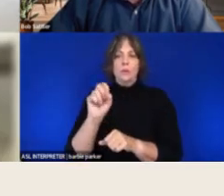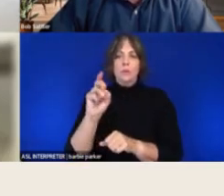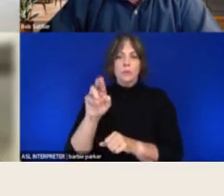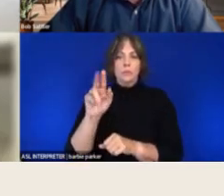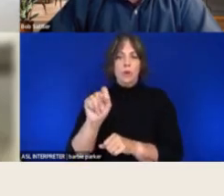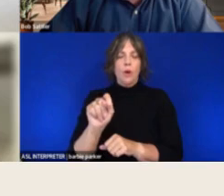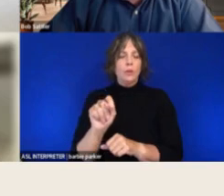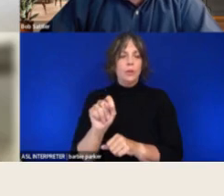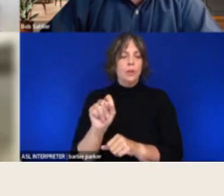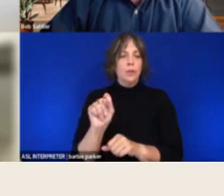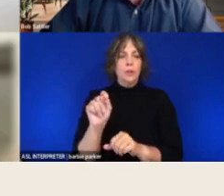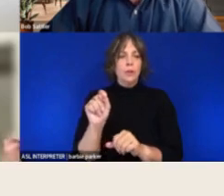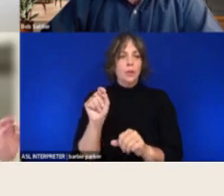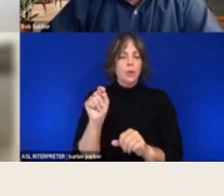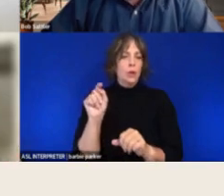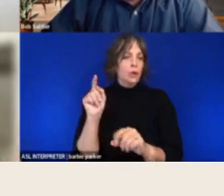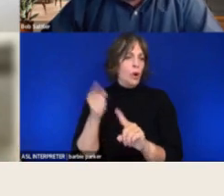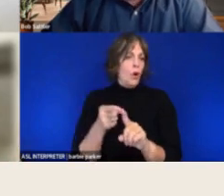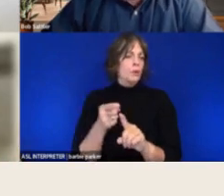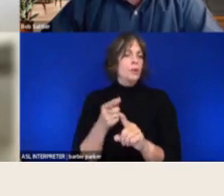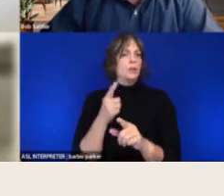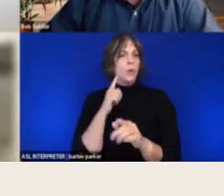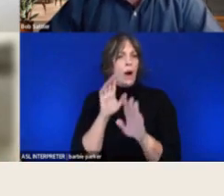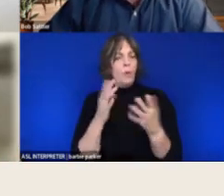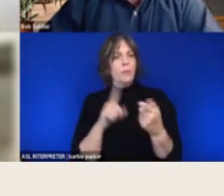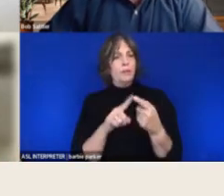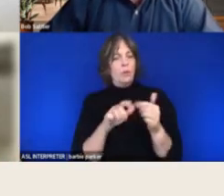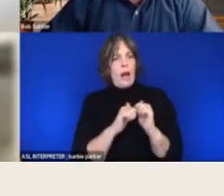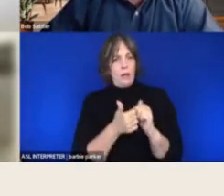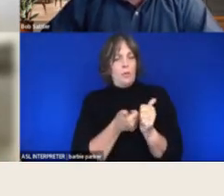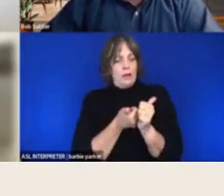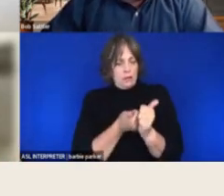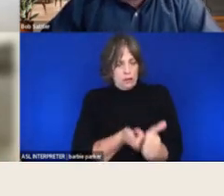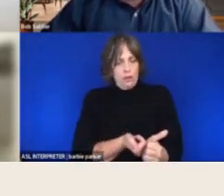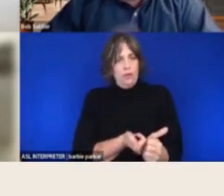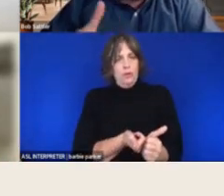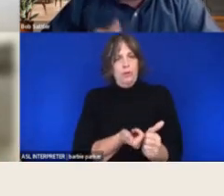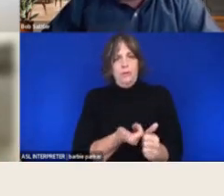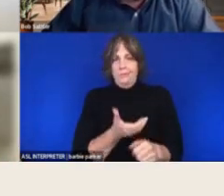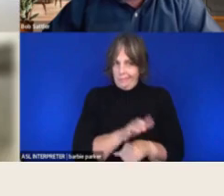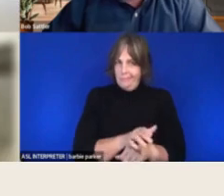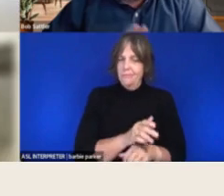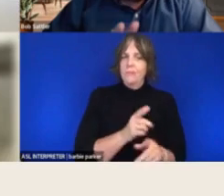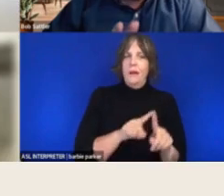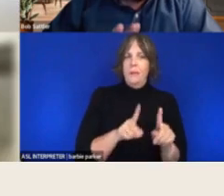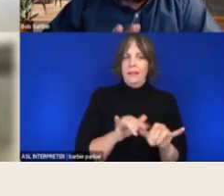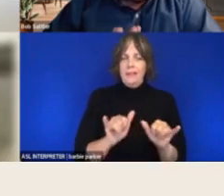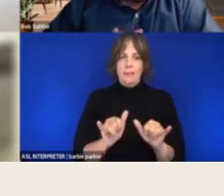terms of, in terms of how we can ensure compliance, but still be person-centered. Bob Sattler: Sure. So you know how I said, each of those elements is at least its own day